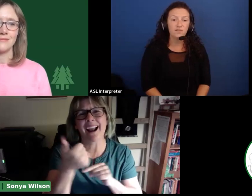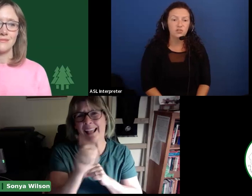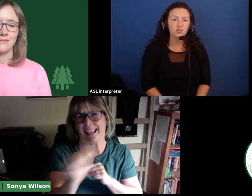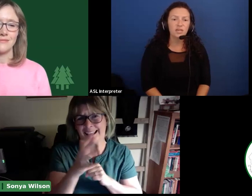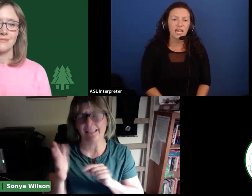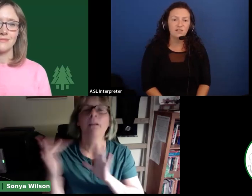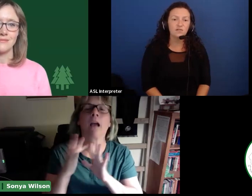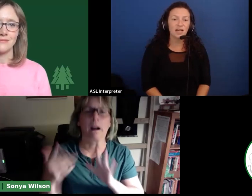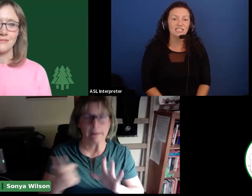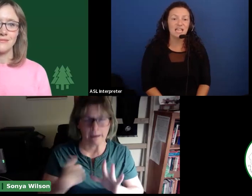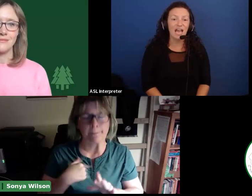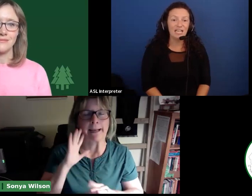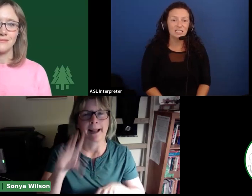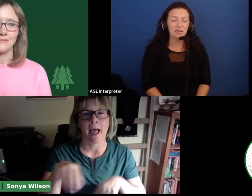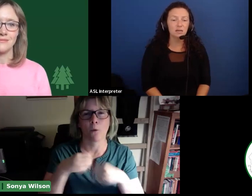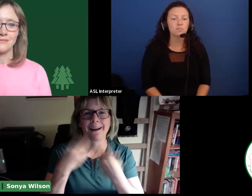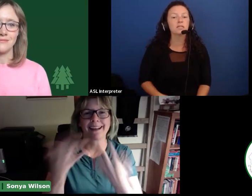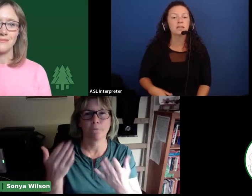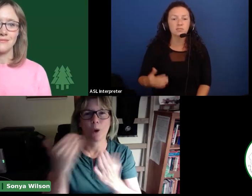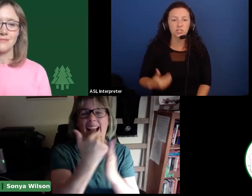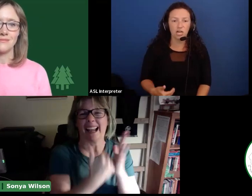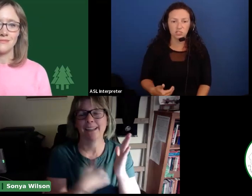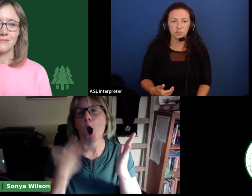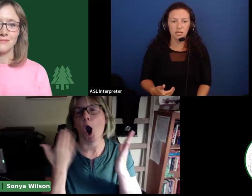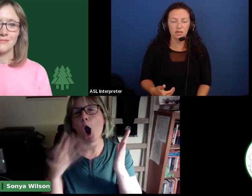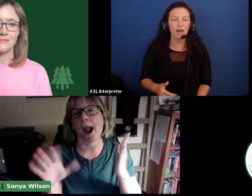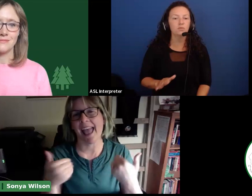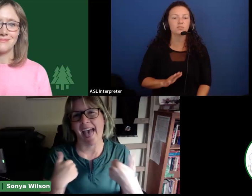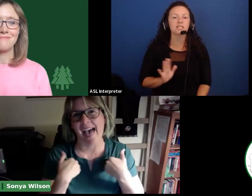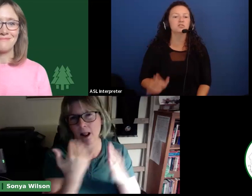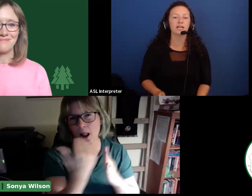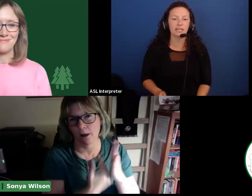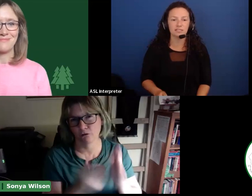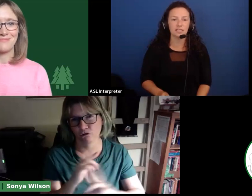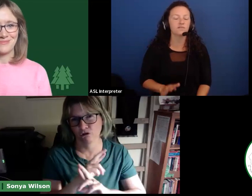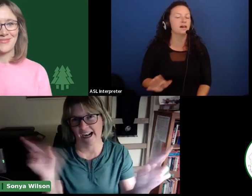If you can't find anything, please reach out to me and I will send you my list. I've got